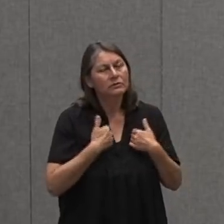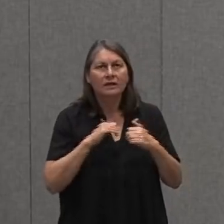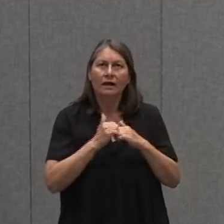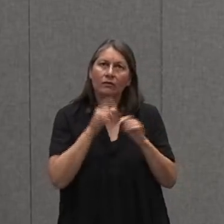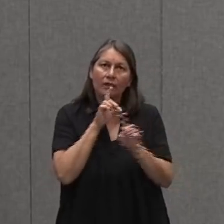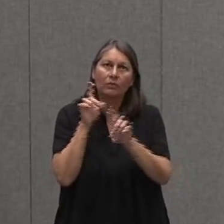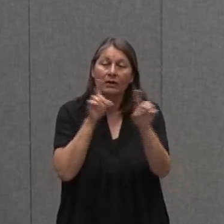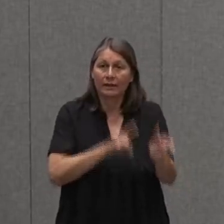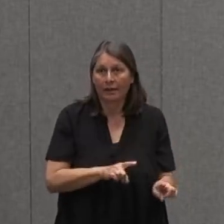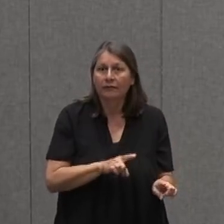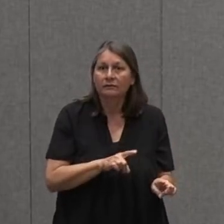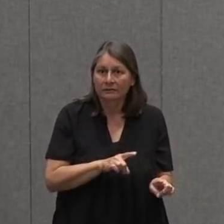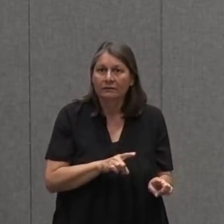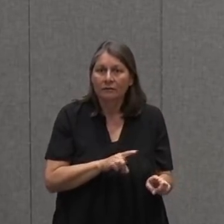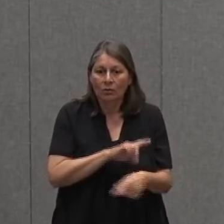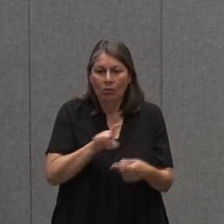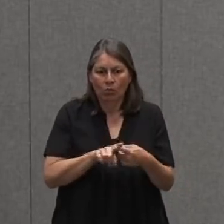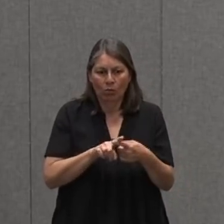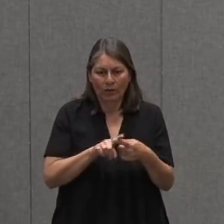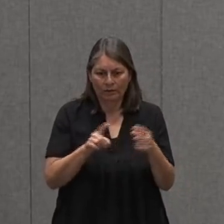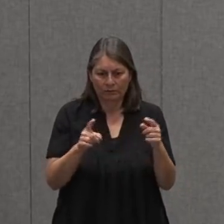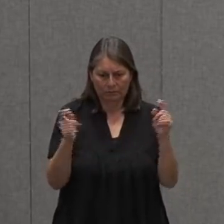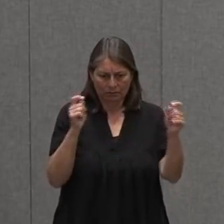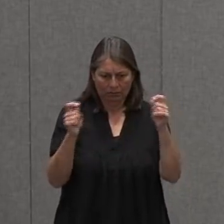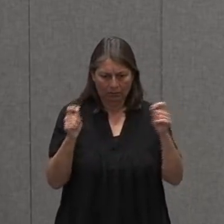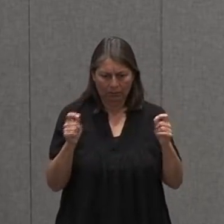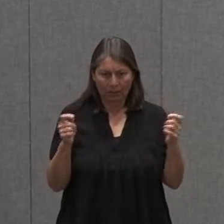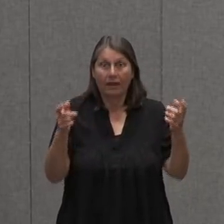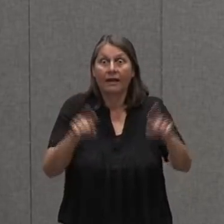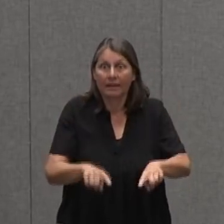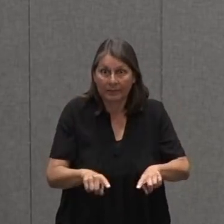So these are two words that you could use